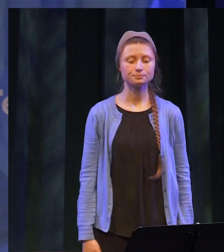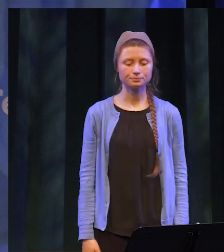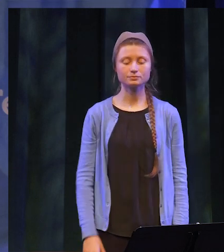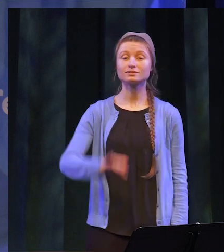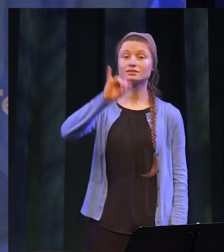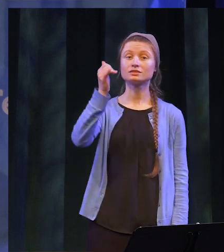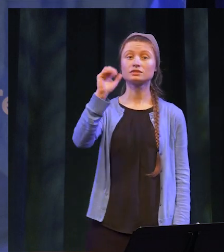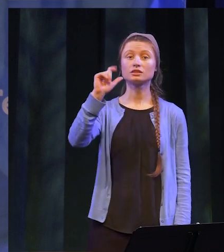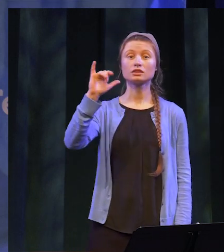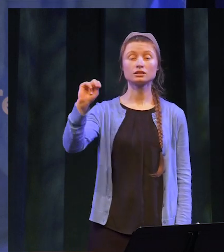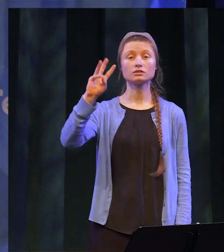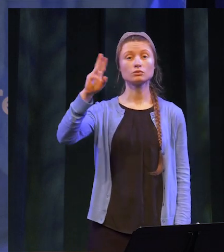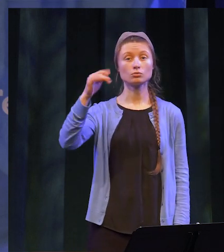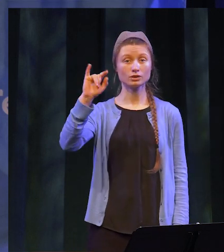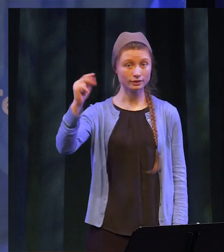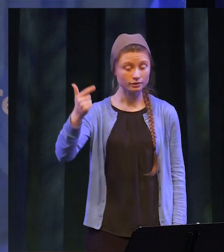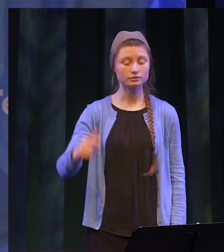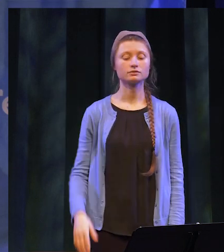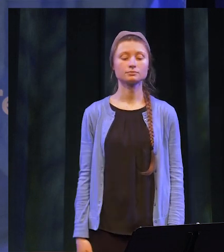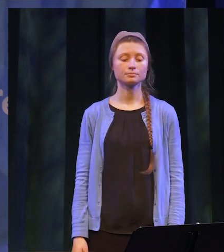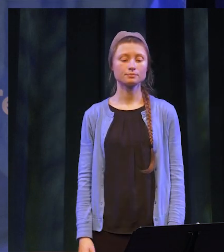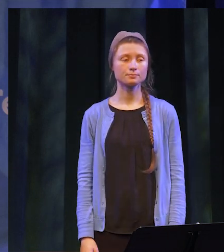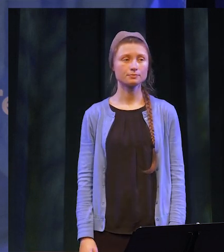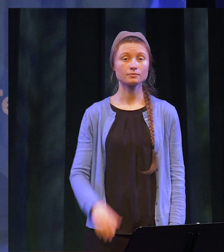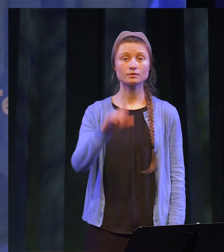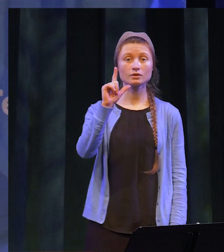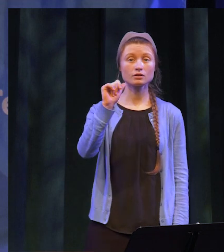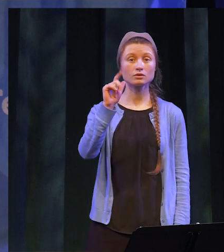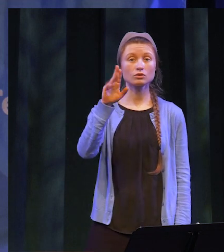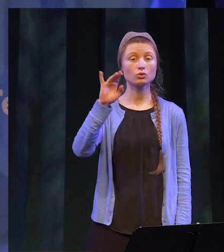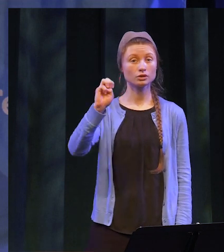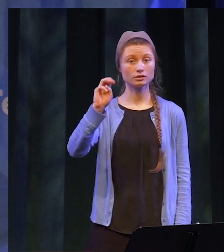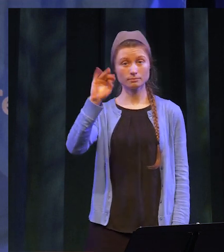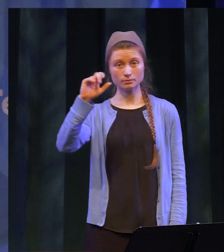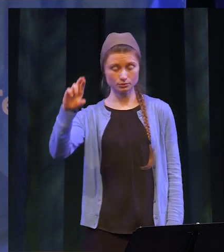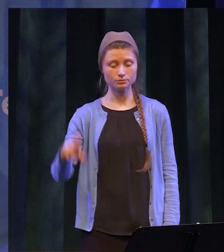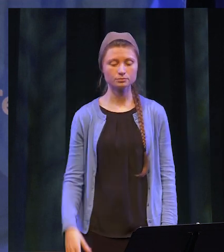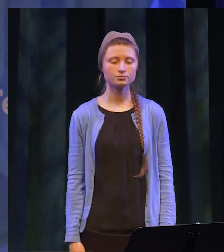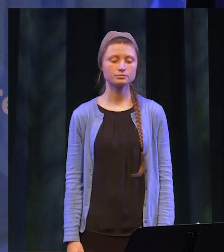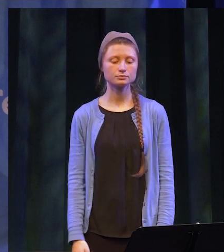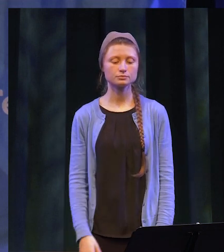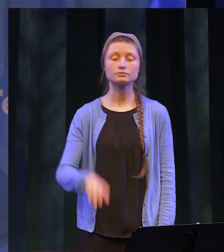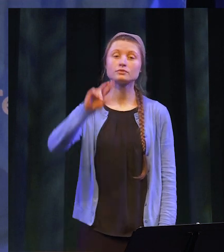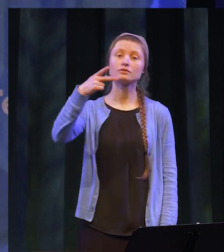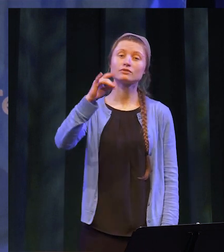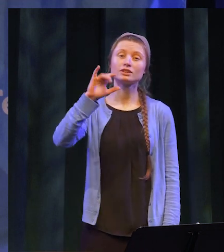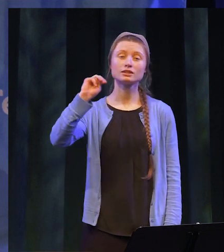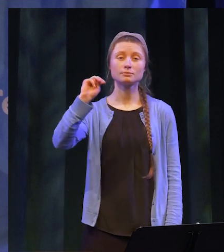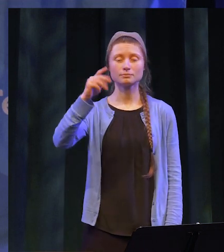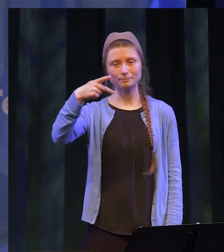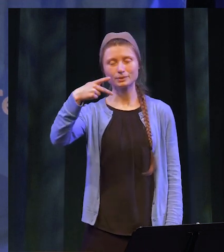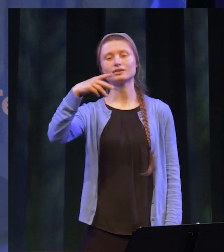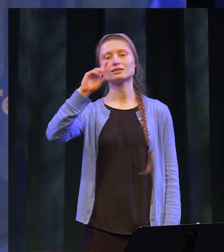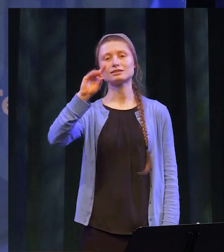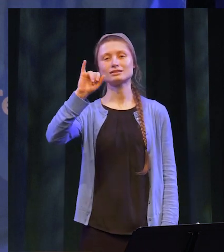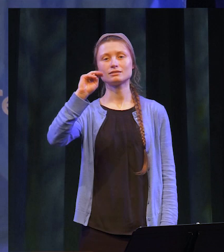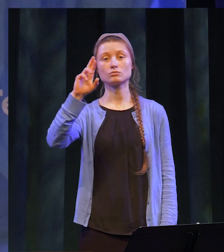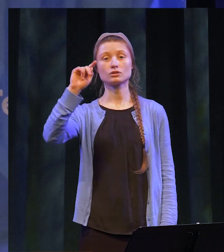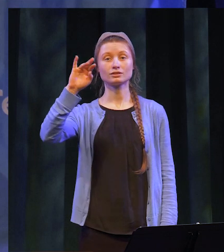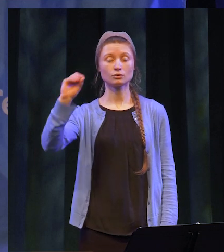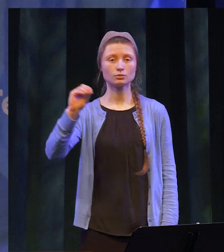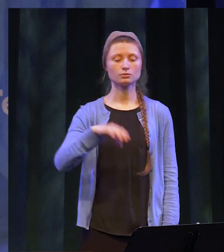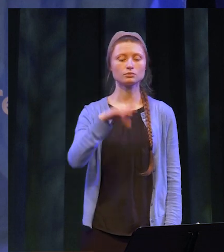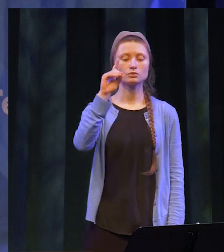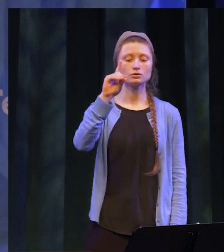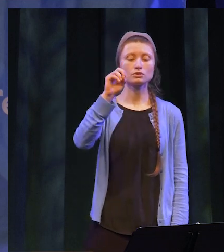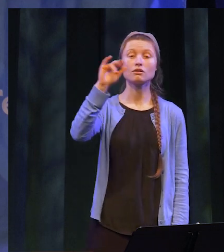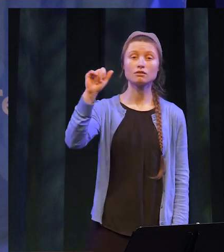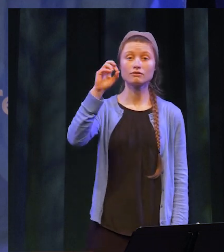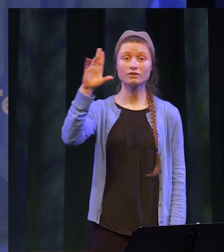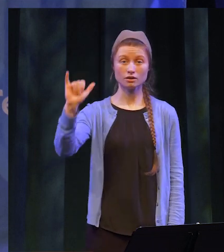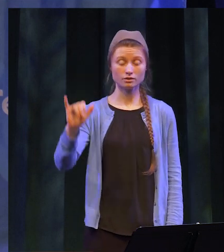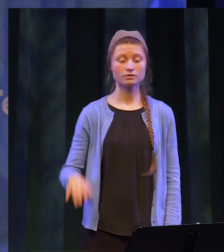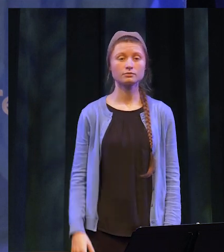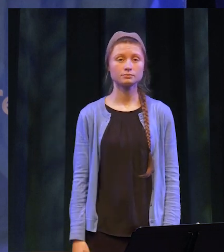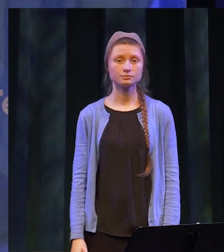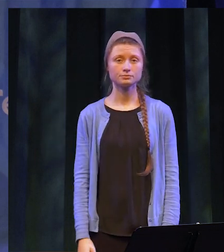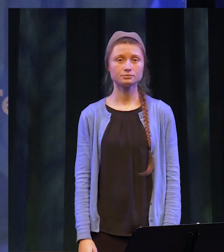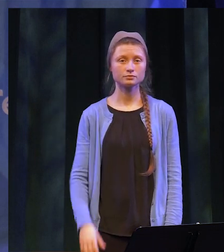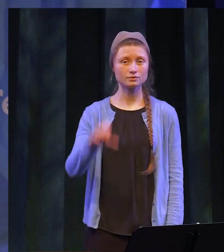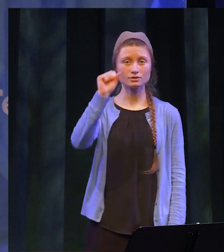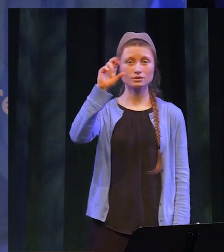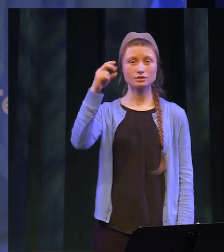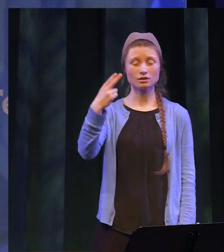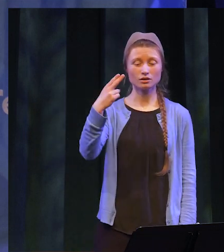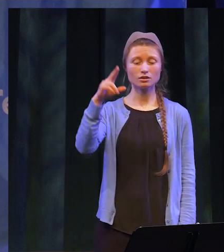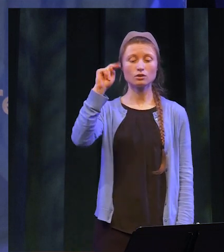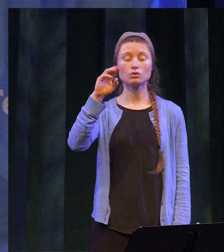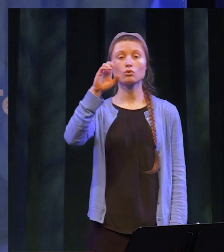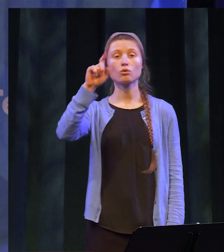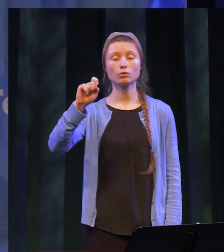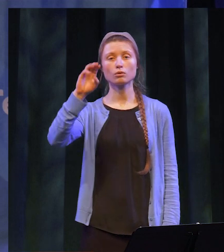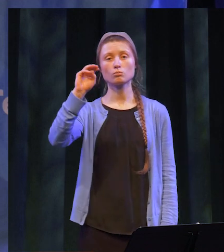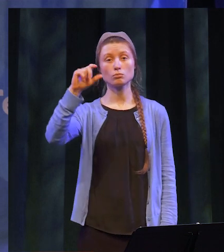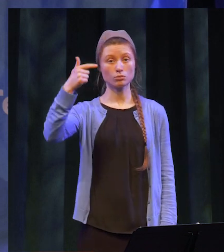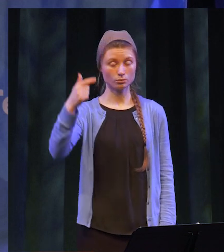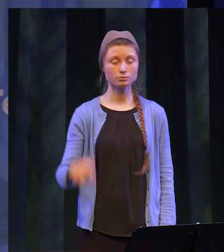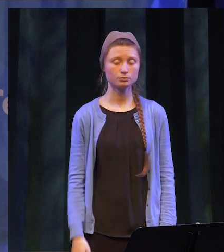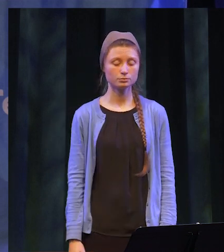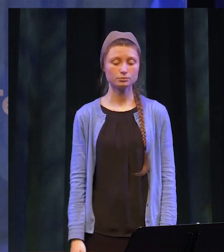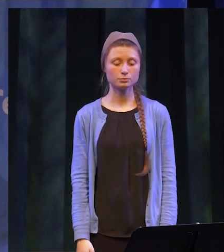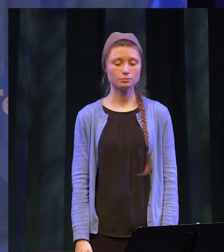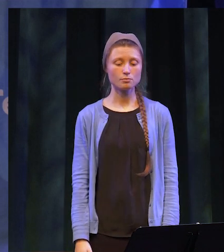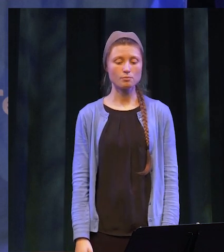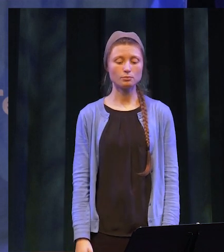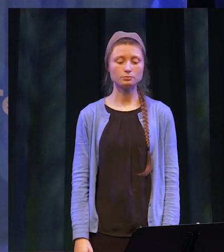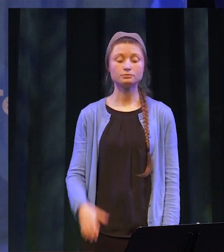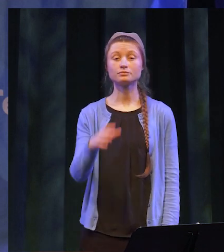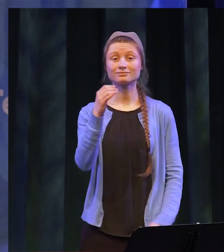Jacalyn Whiting, Laurie Miller, Phillip DiMartino, Donna Ferry, Sarah Noble-Moag, and Mary Alice